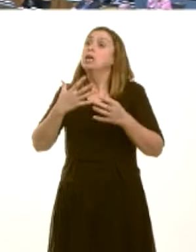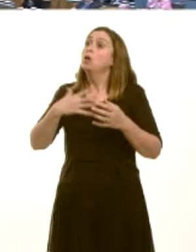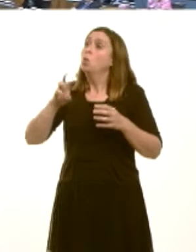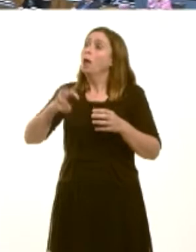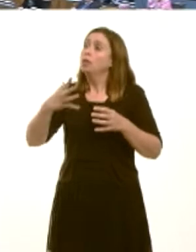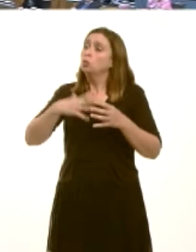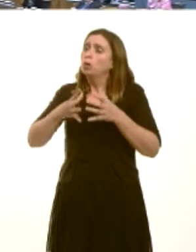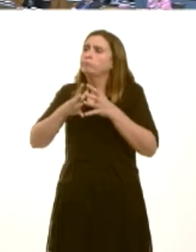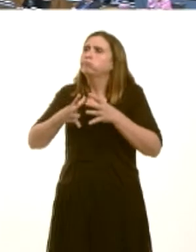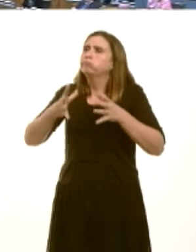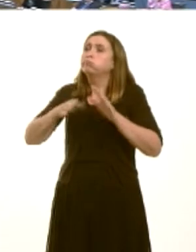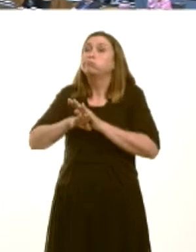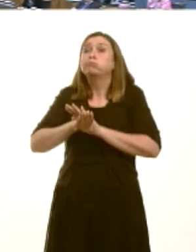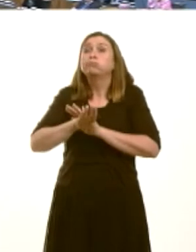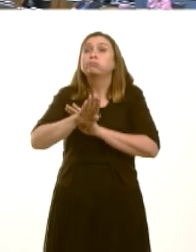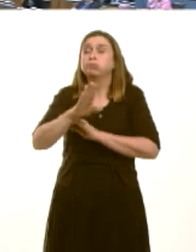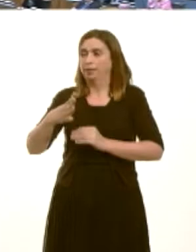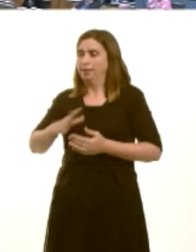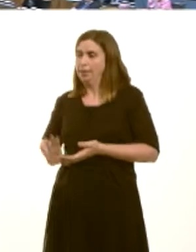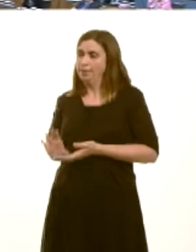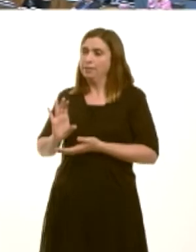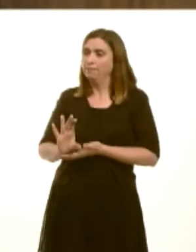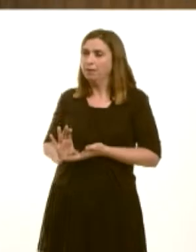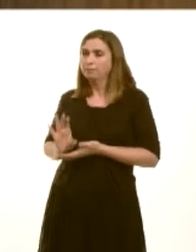the deep cuts to our budget from the UK Government, we are continuing to support jobs and growth